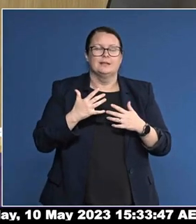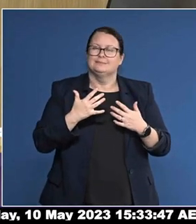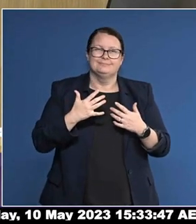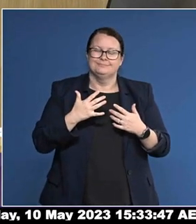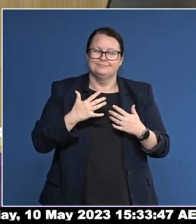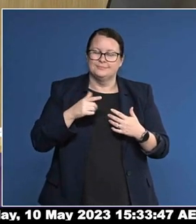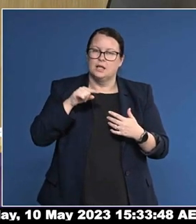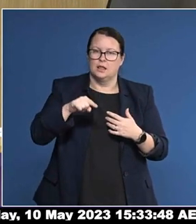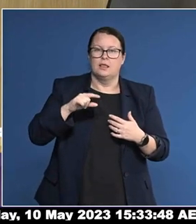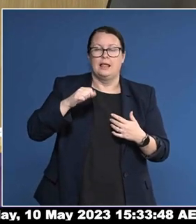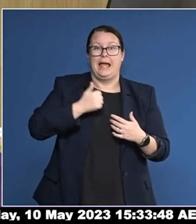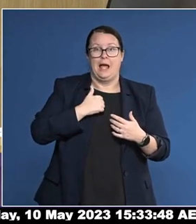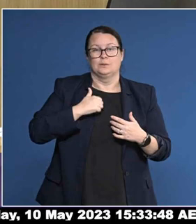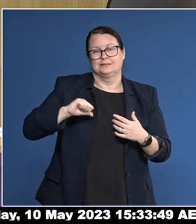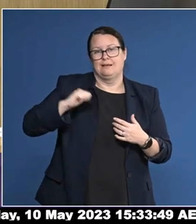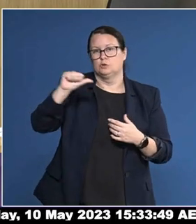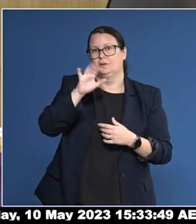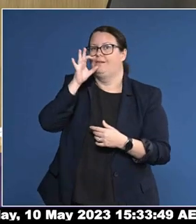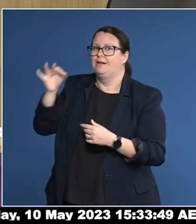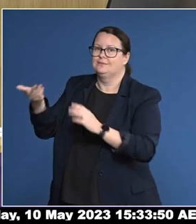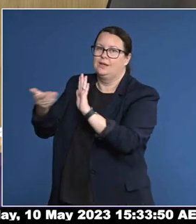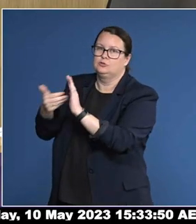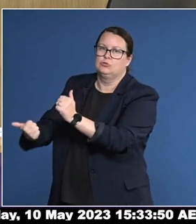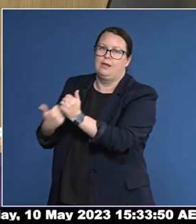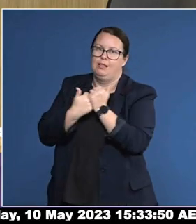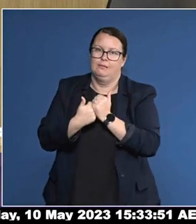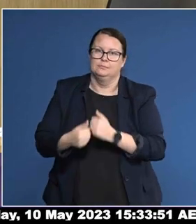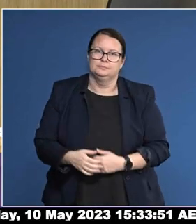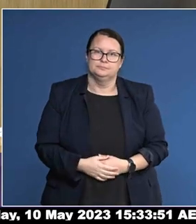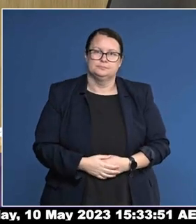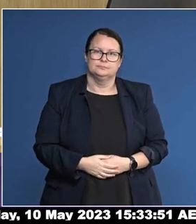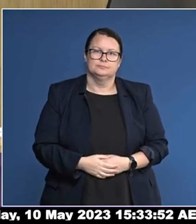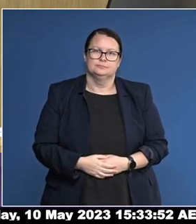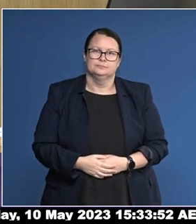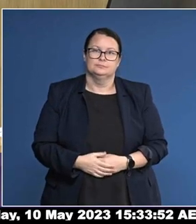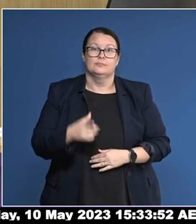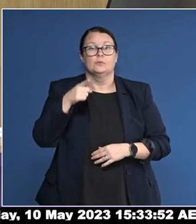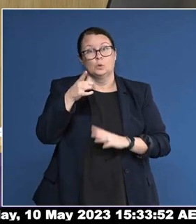So, that's the type of information that could have been brought to the attention of Child Safety or the police; you accept that?